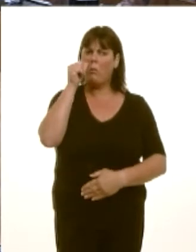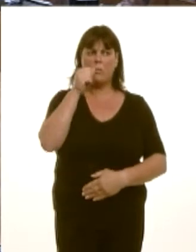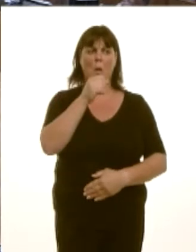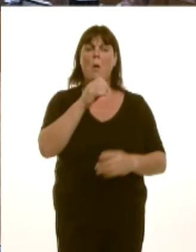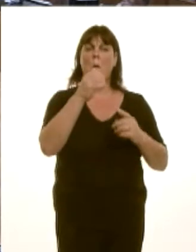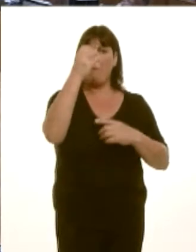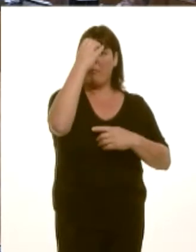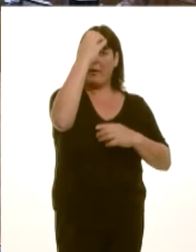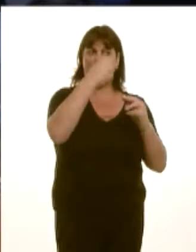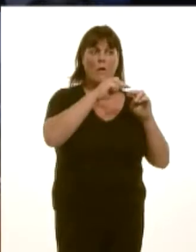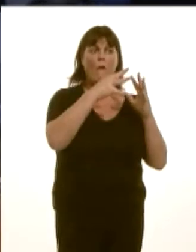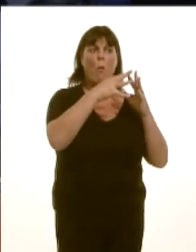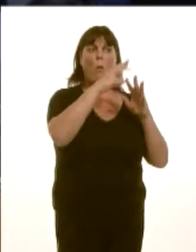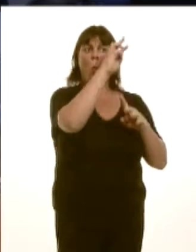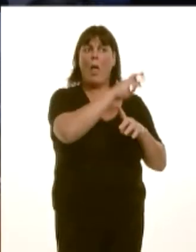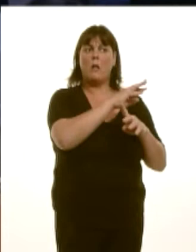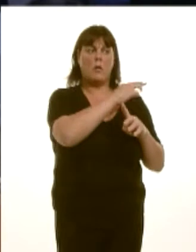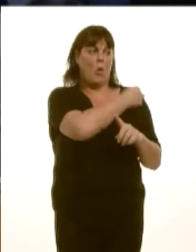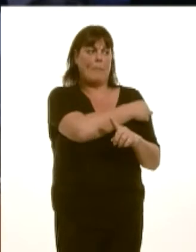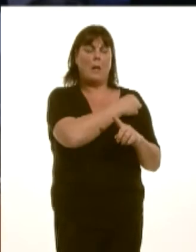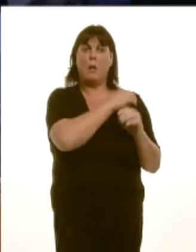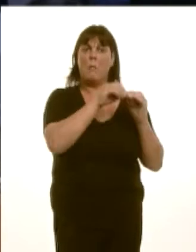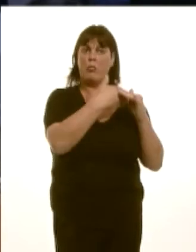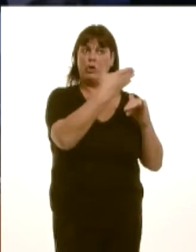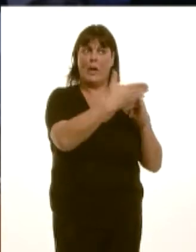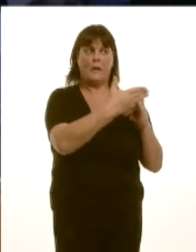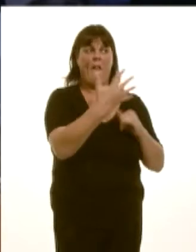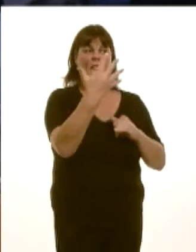of Wales Hospital as a result of actions leading from that report and other reasons.